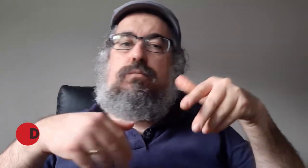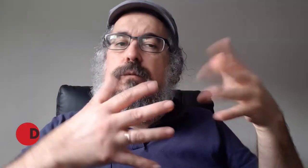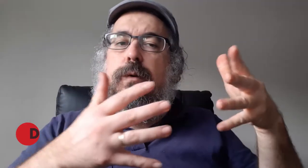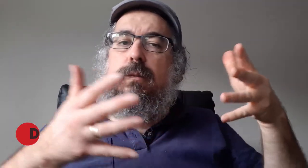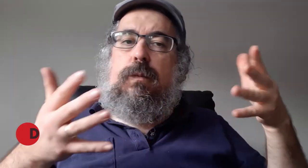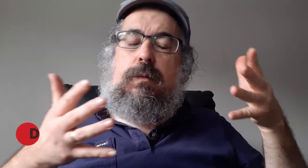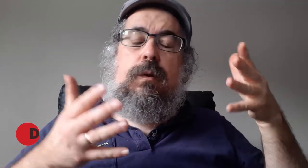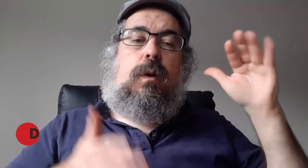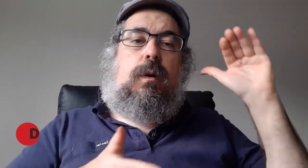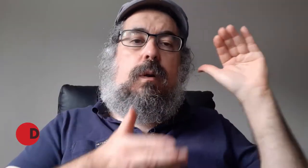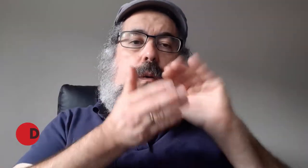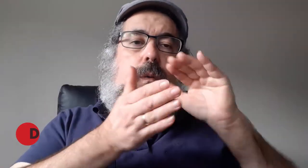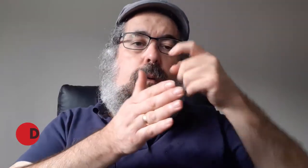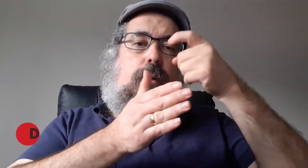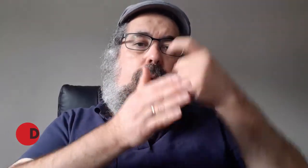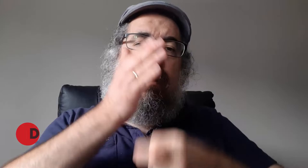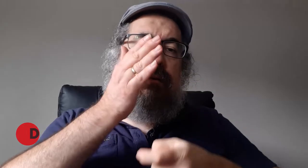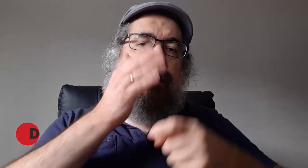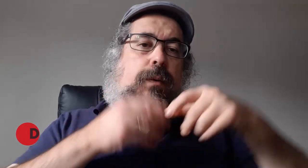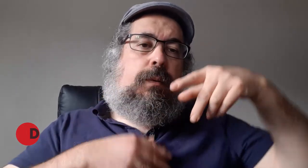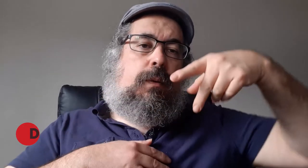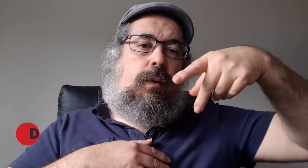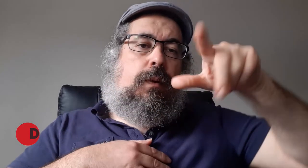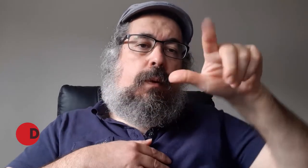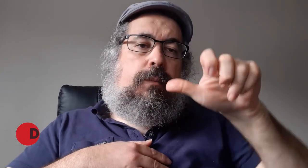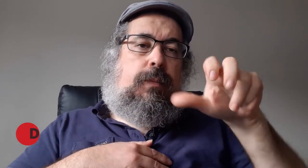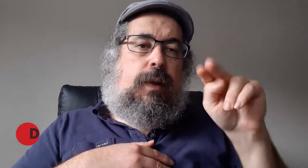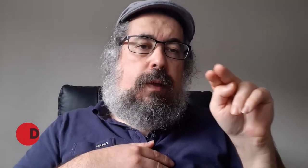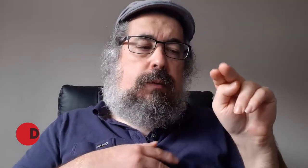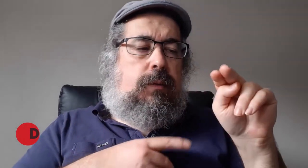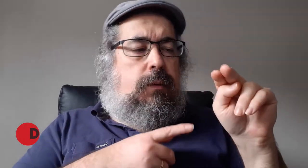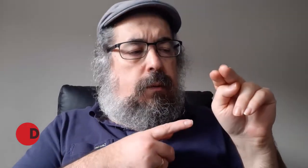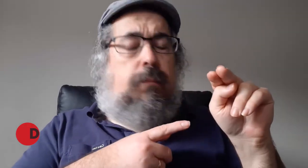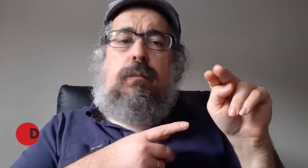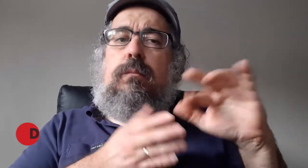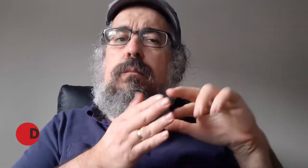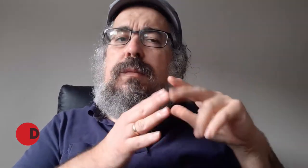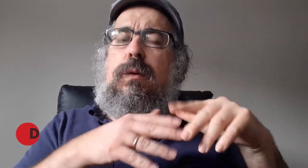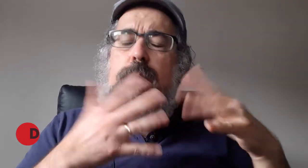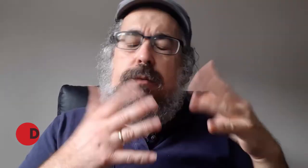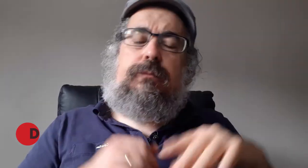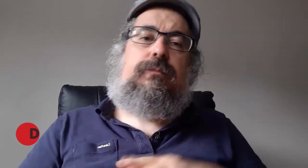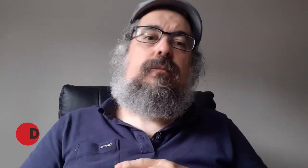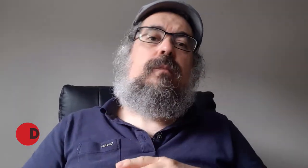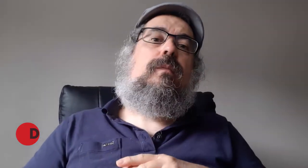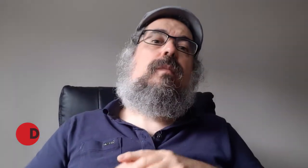and Rogers - must offer low-cost plans: